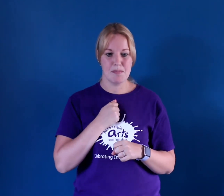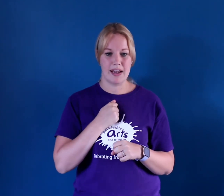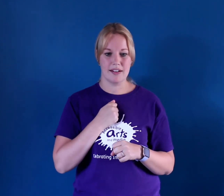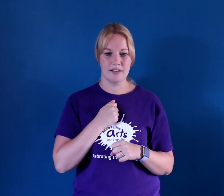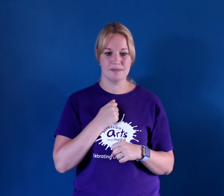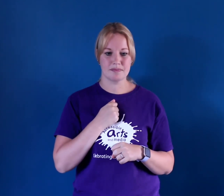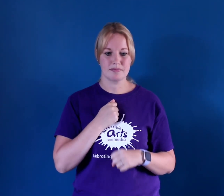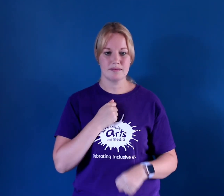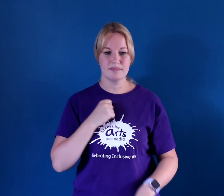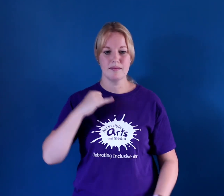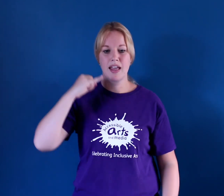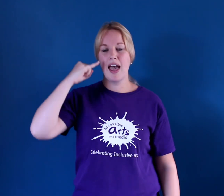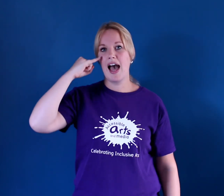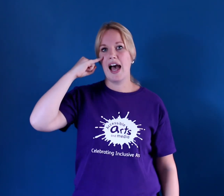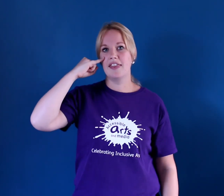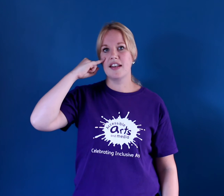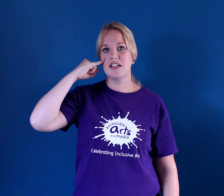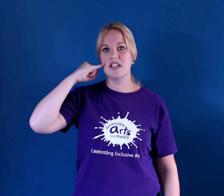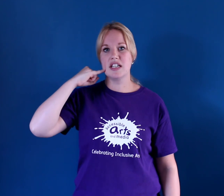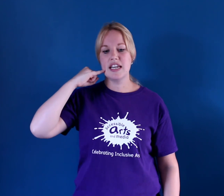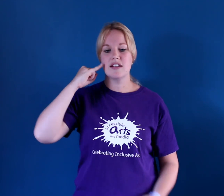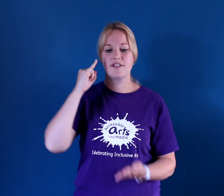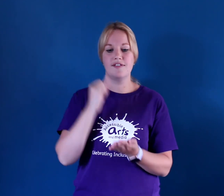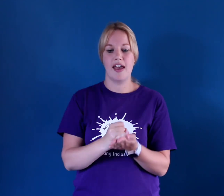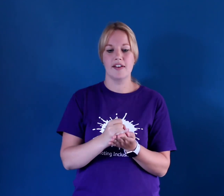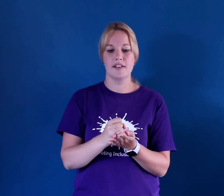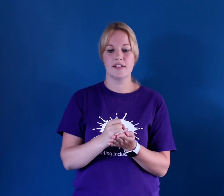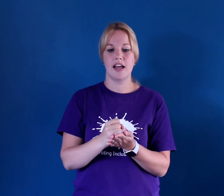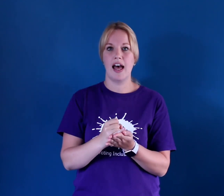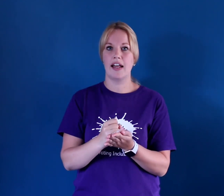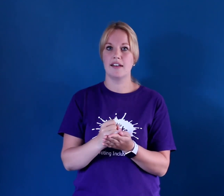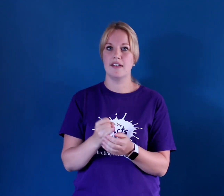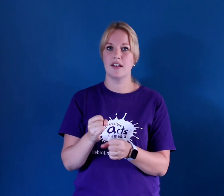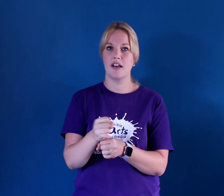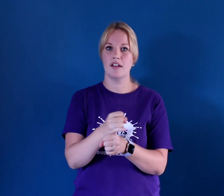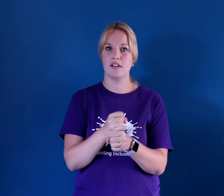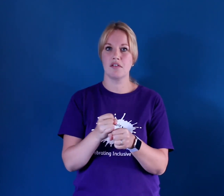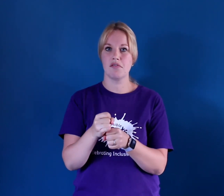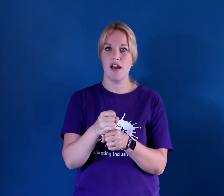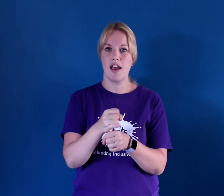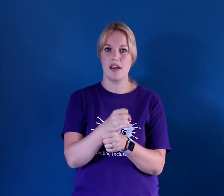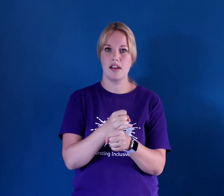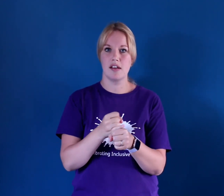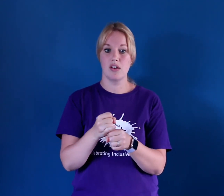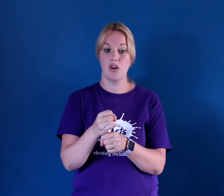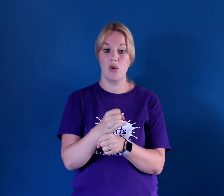My turn. And the cheat failed, and he turned grey.